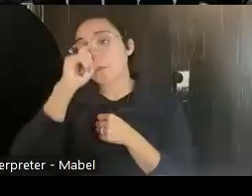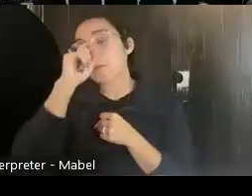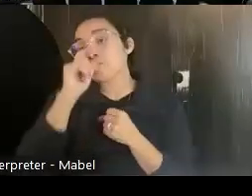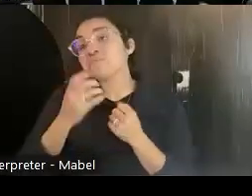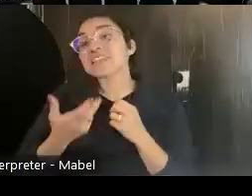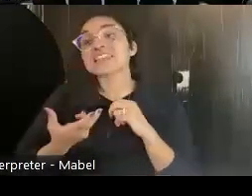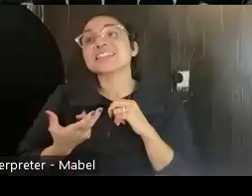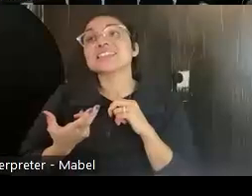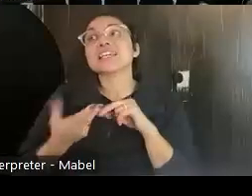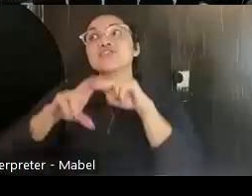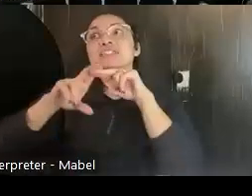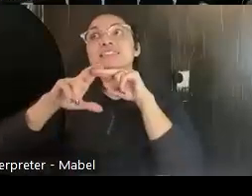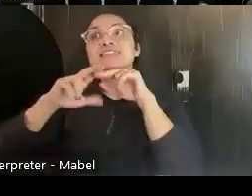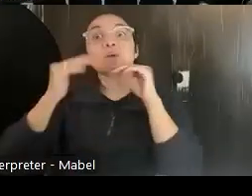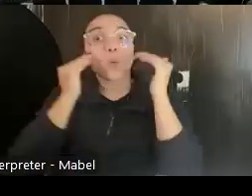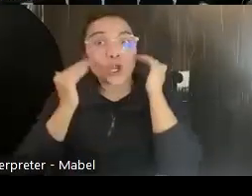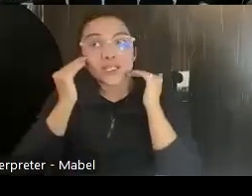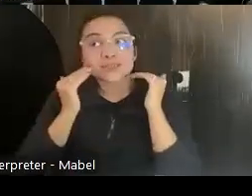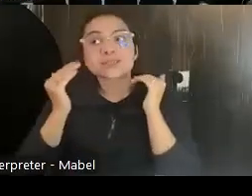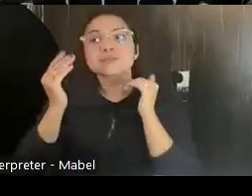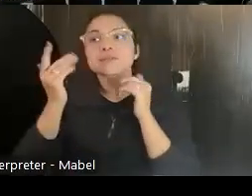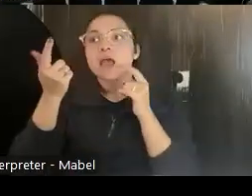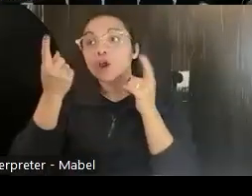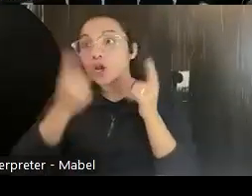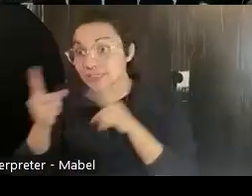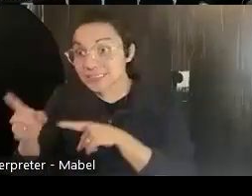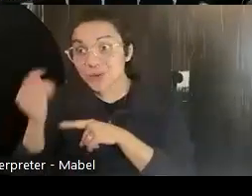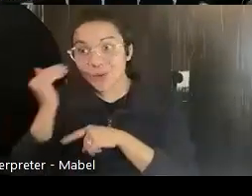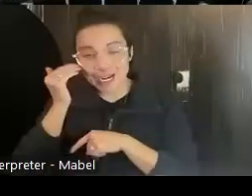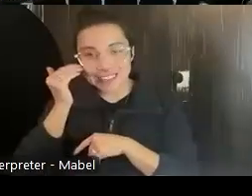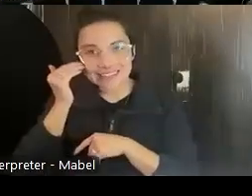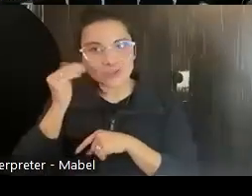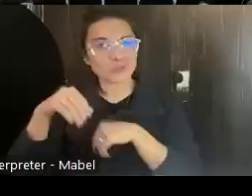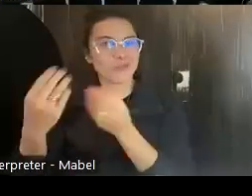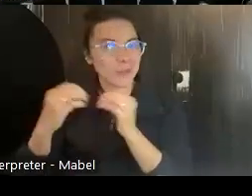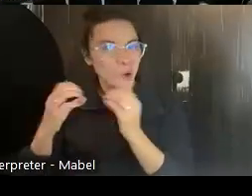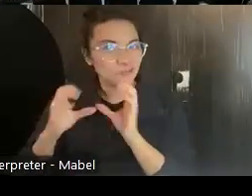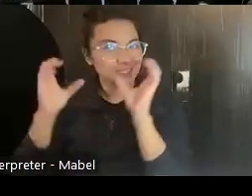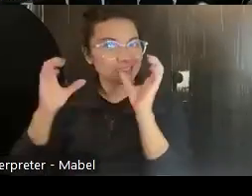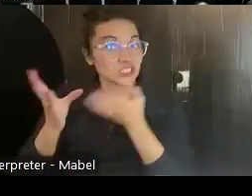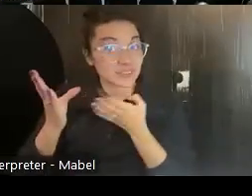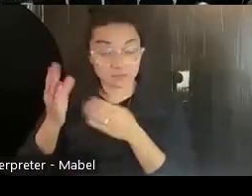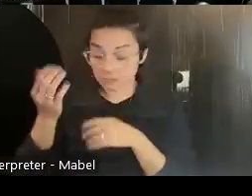state level and at a payer level to provide more crisis services so not only can other institutions